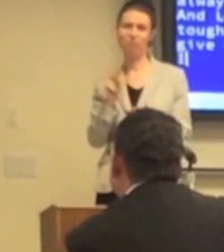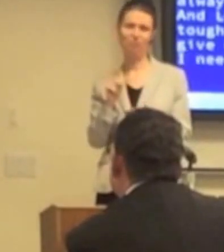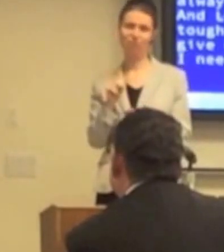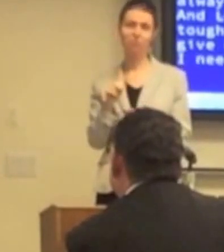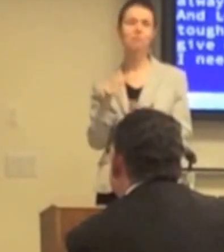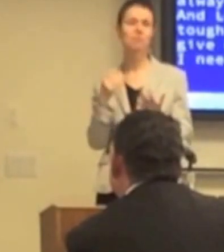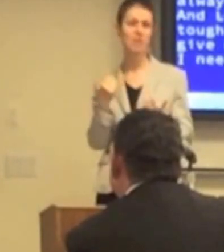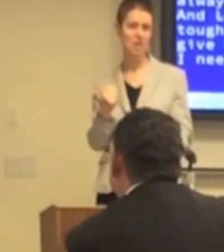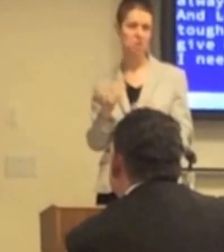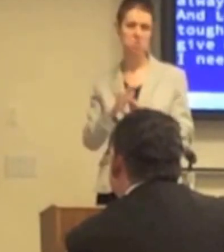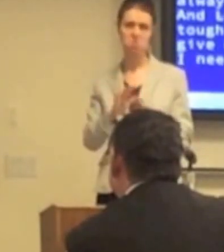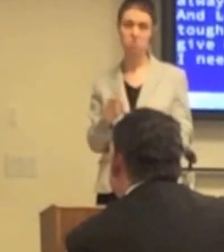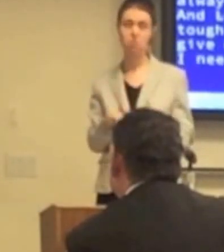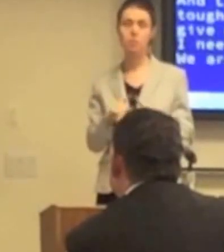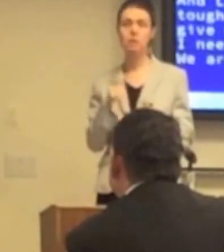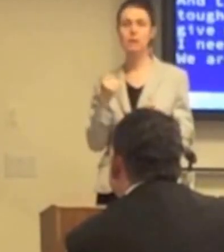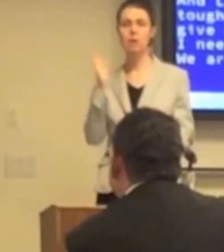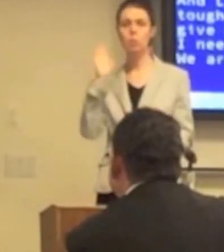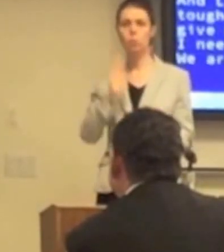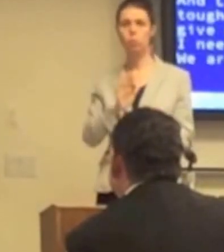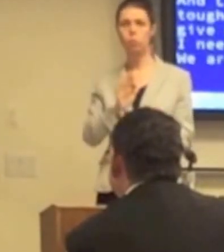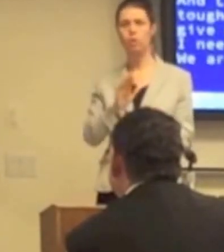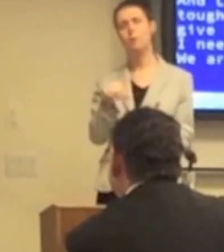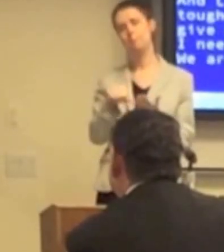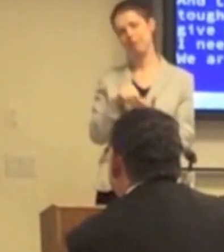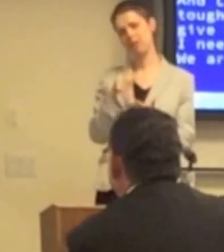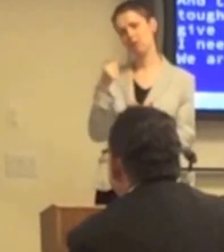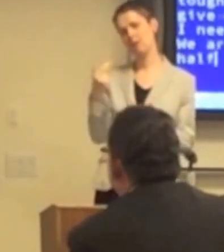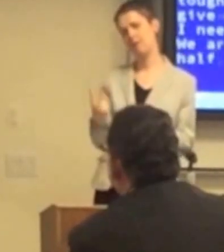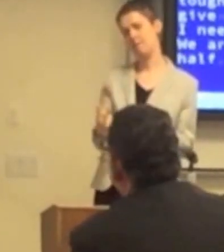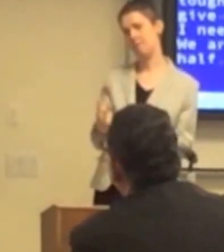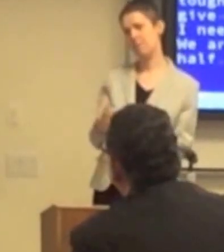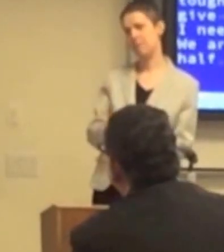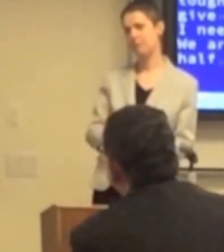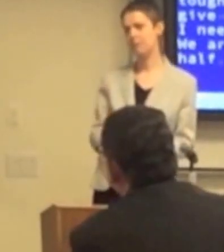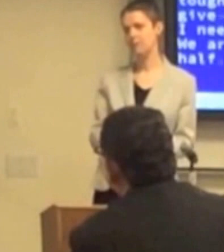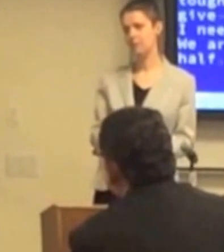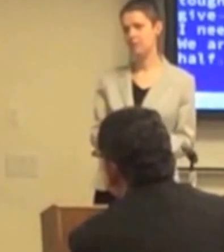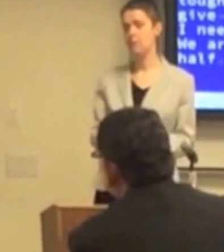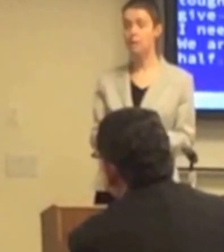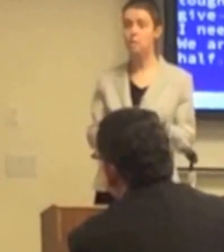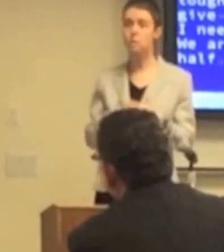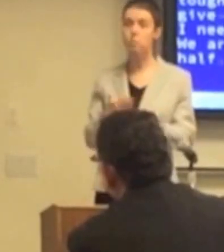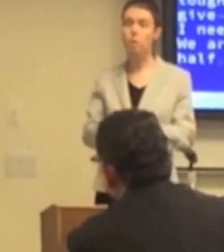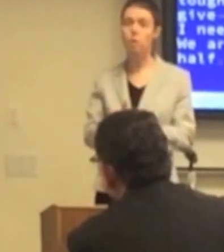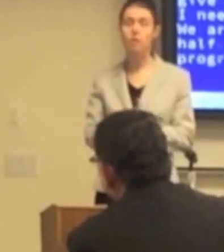We are down to a page and a half. It's progress.